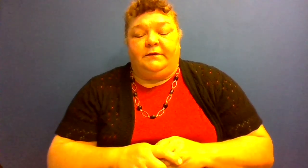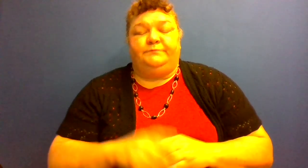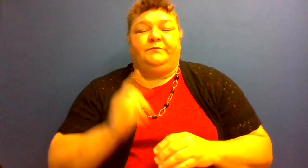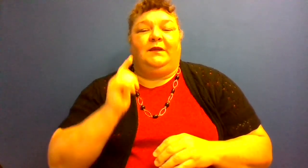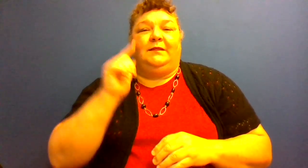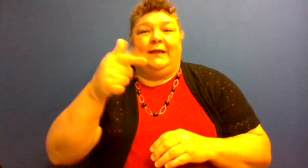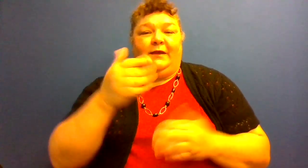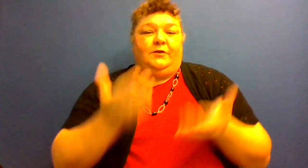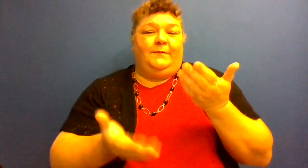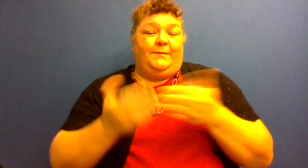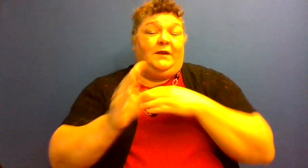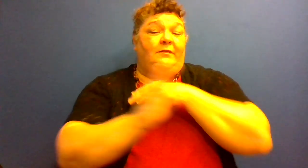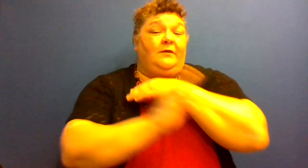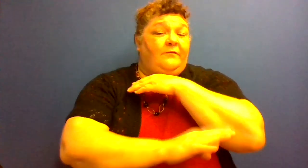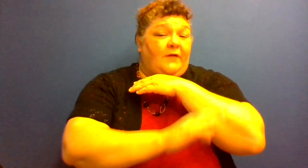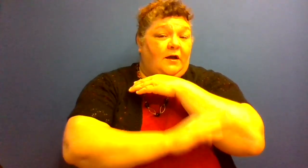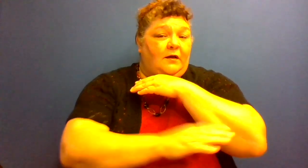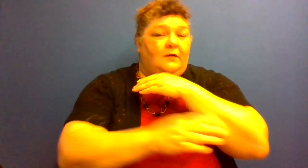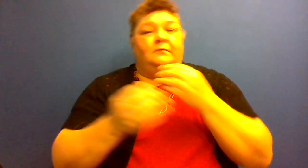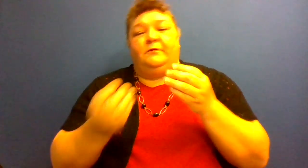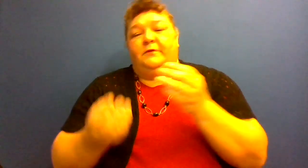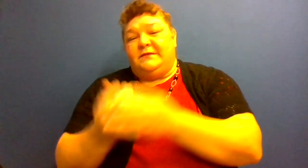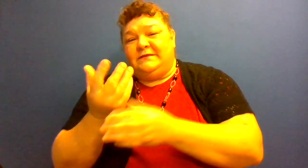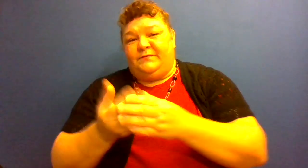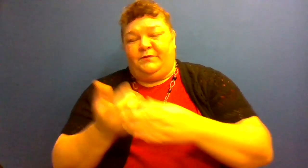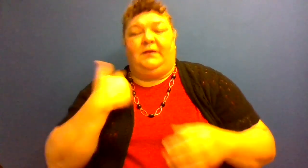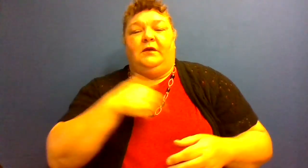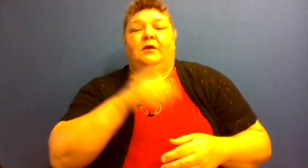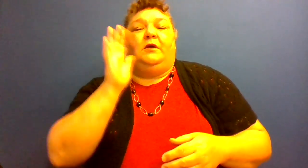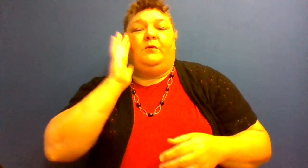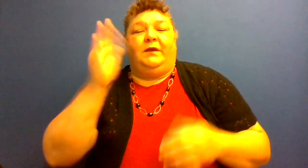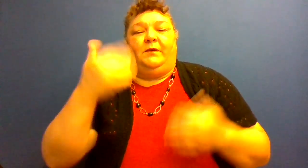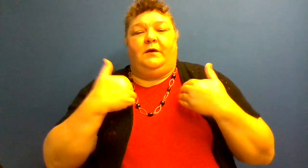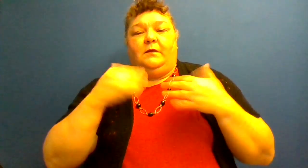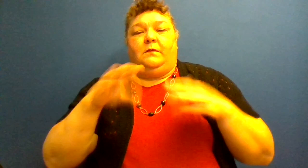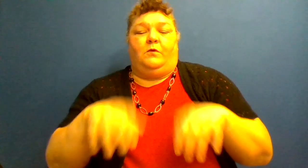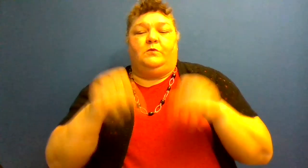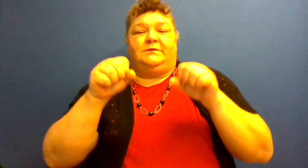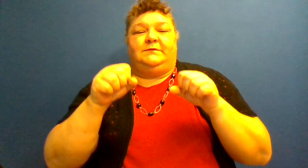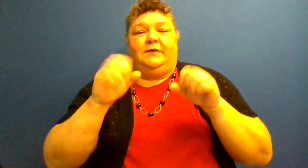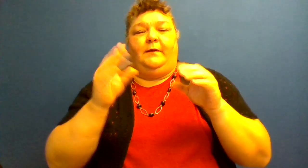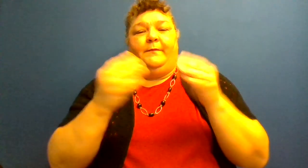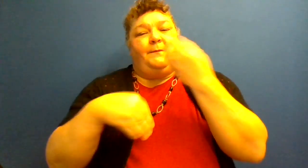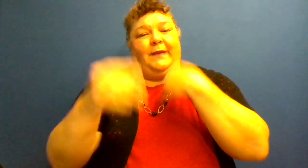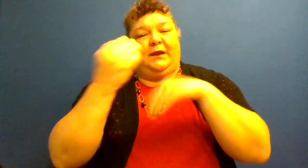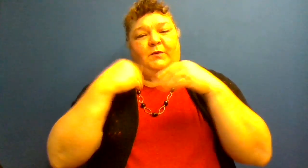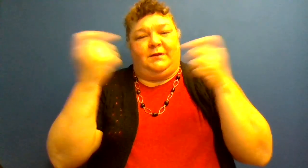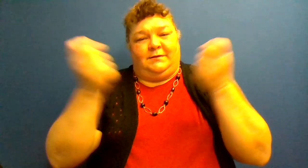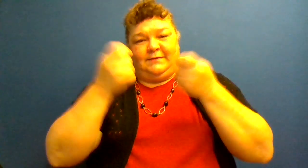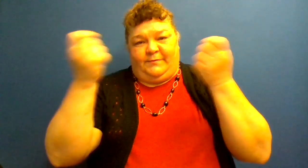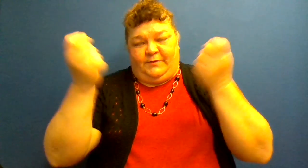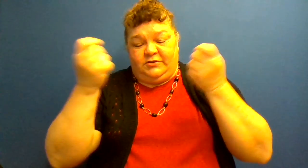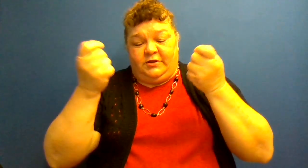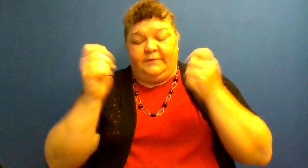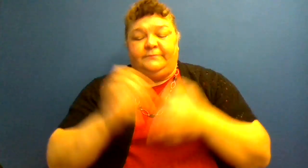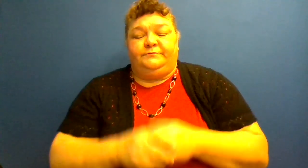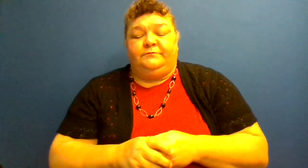Later in the Fall or the Spring, we will host a banquet.